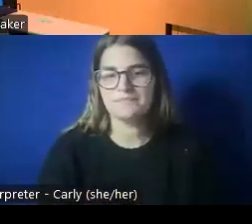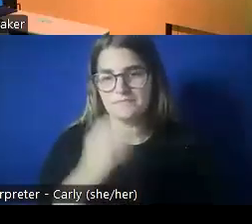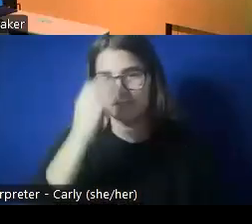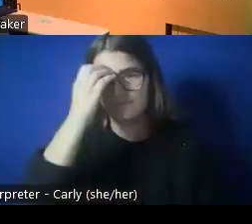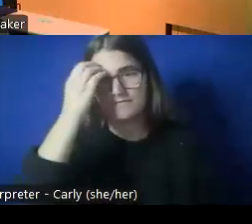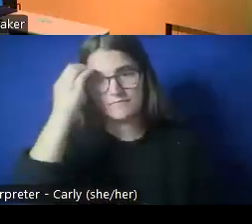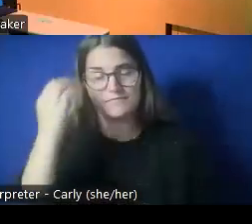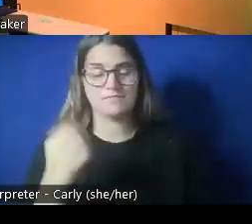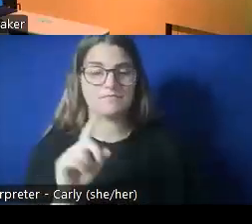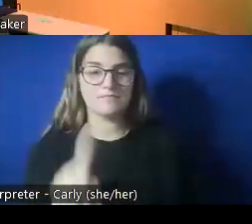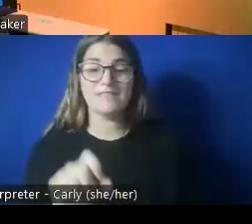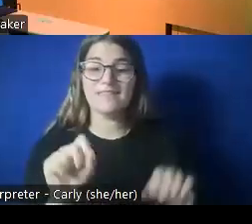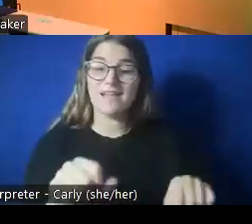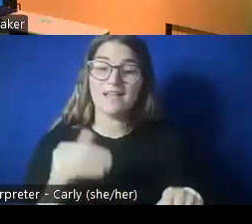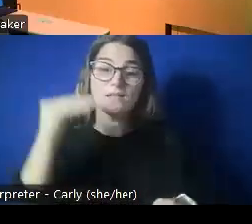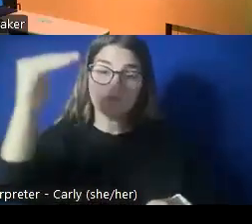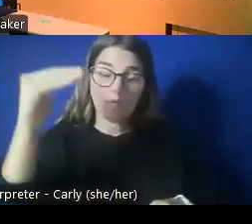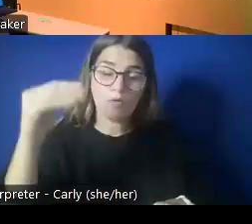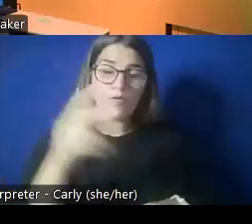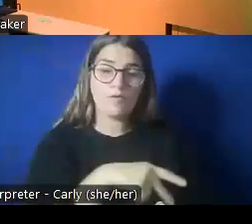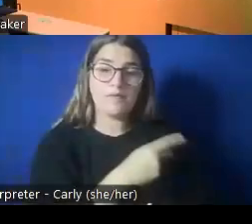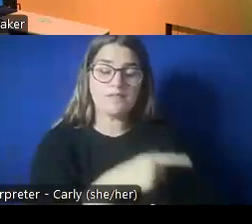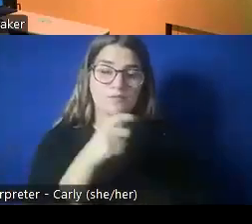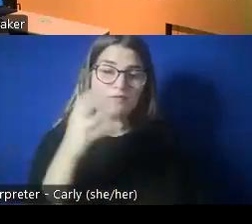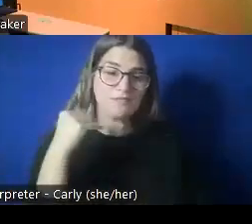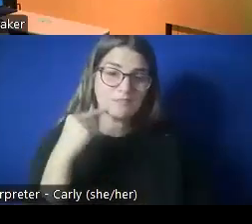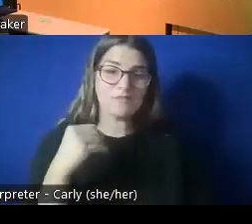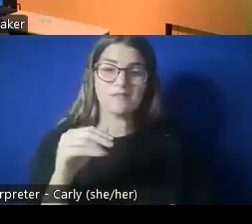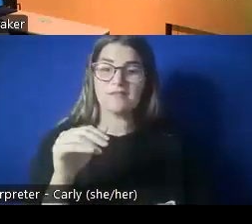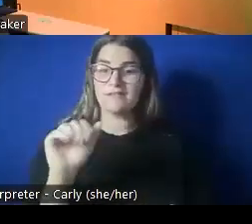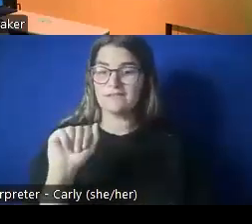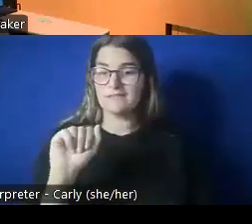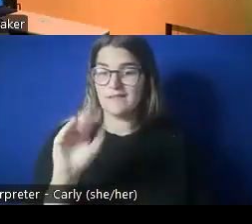be experiencing emotional abuse physical Financial abuse from a family member um